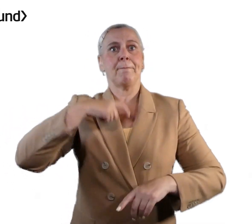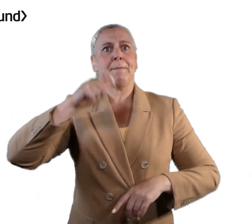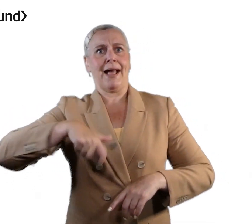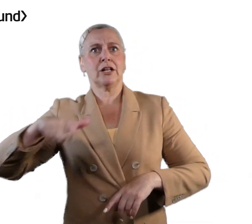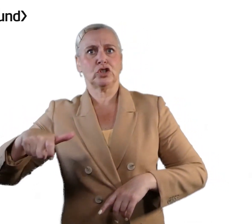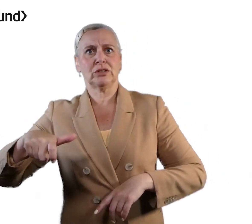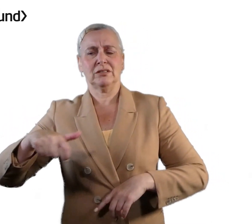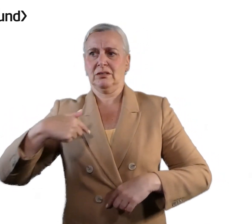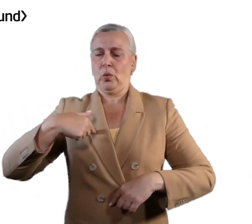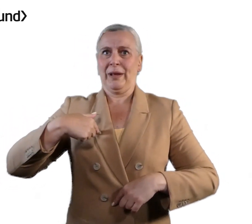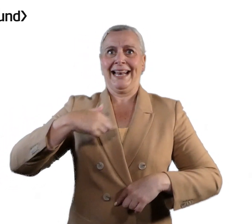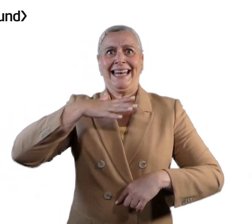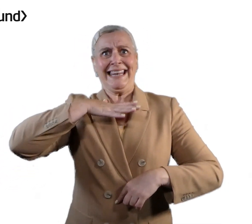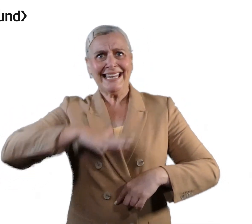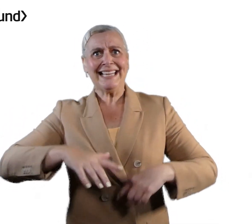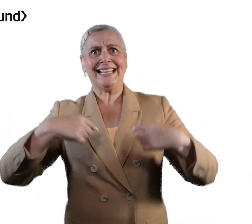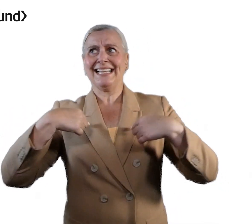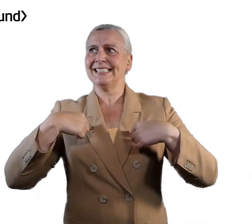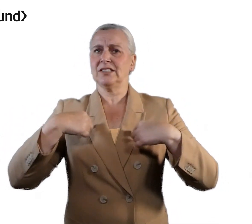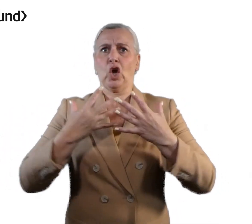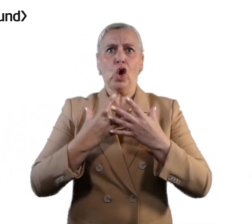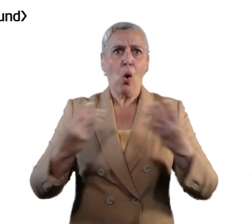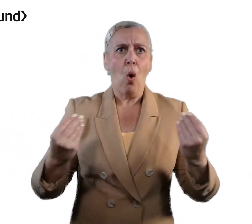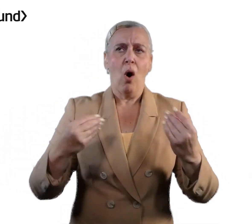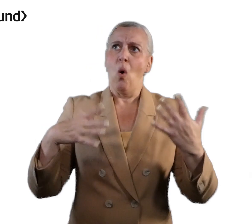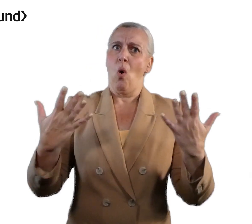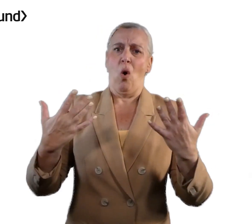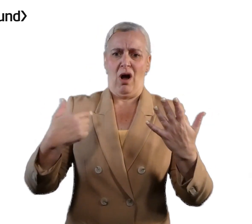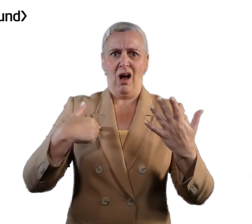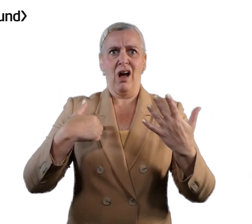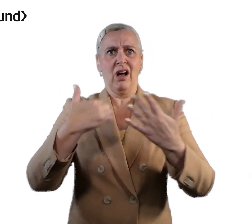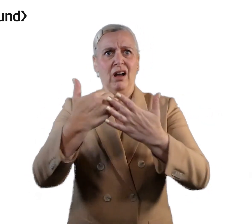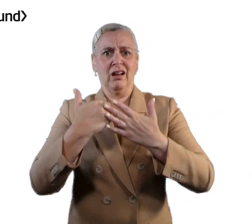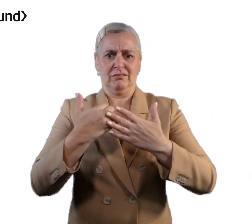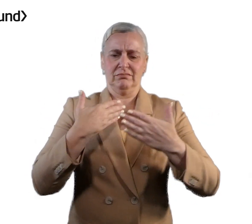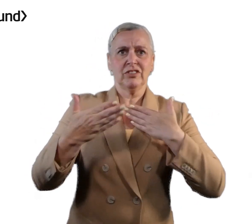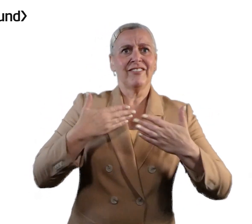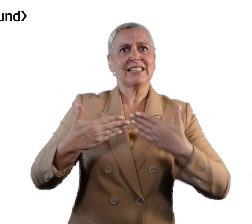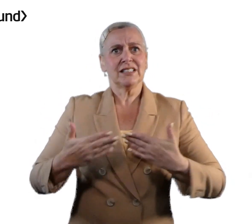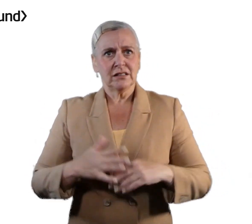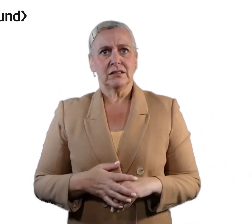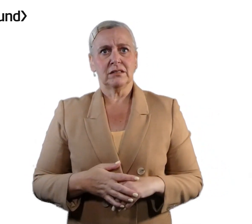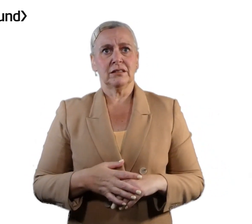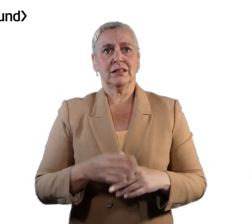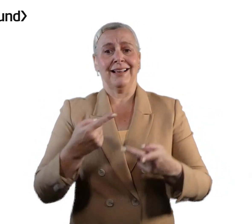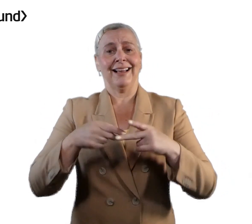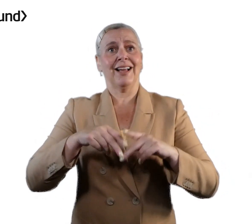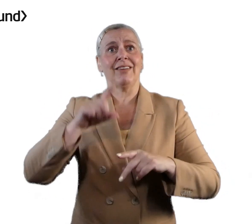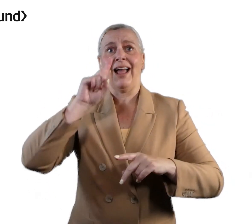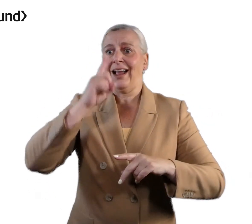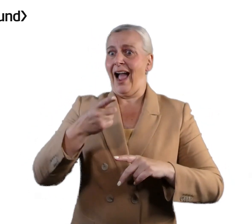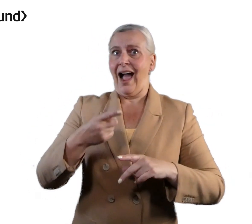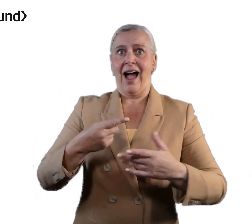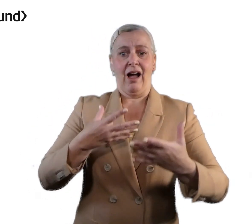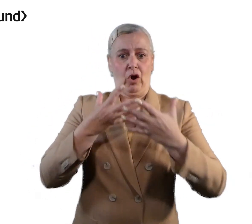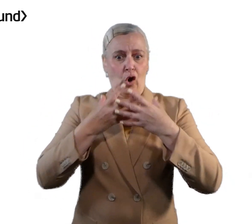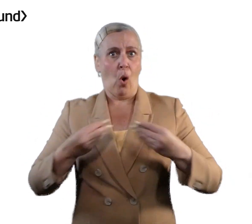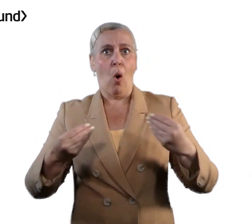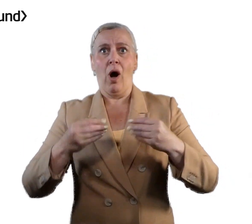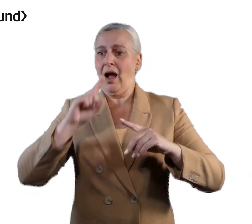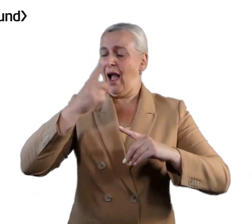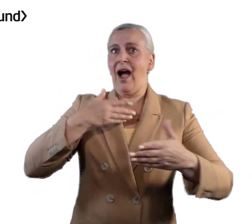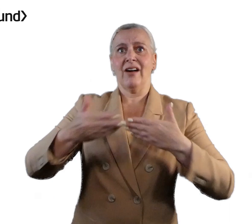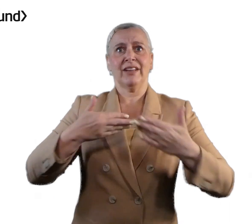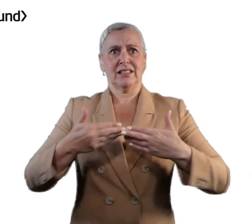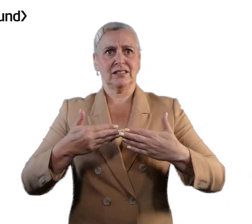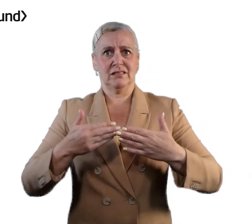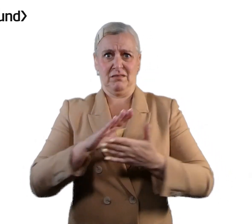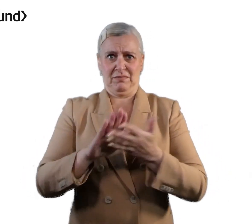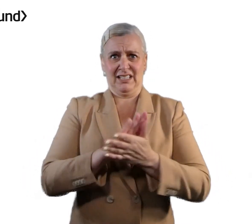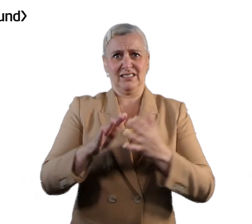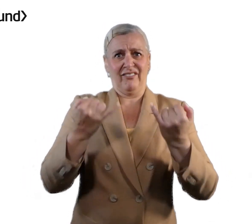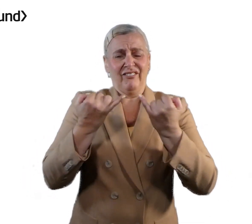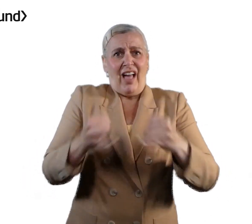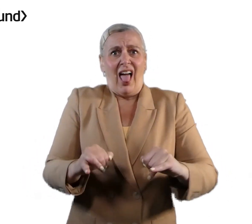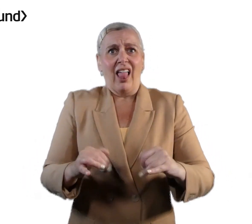who need to be cured or fixed, with a sense of failure if we can’t be.